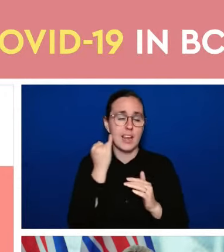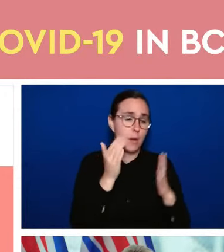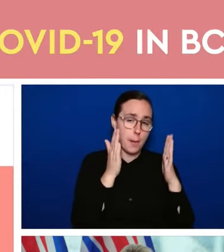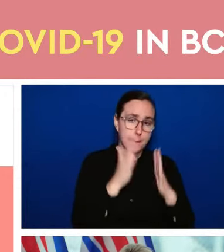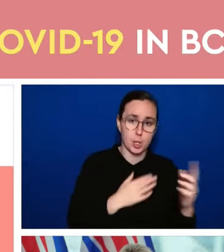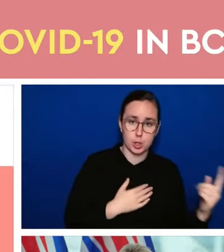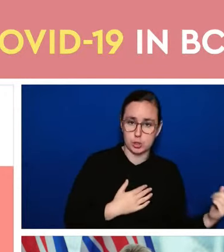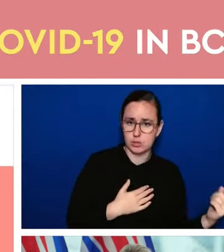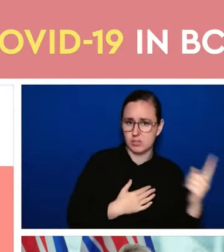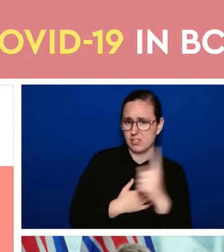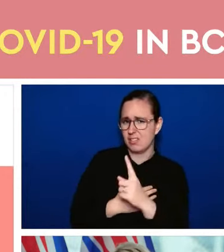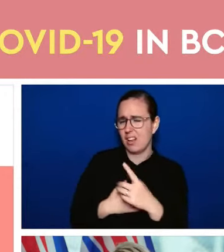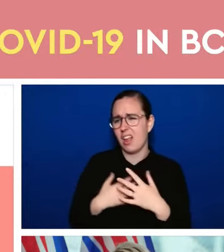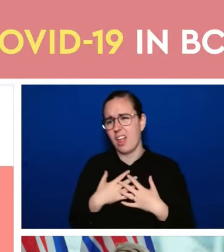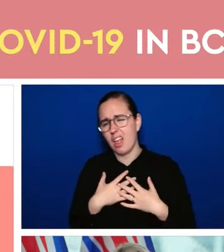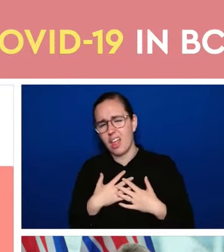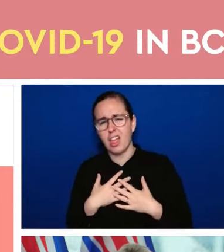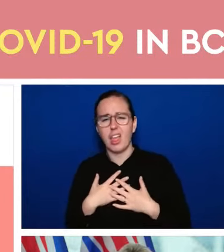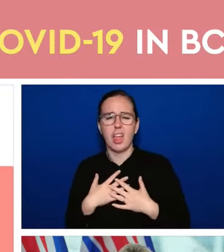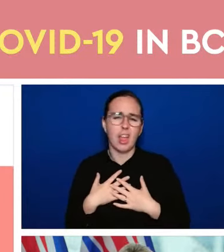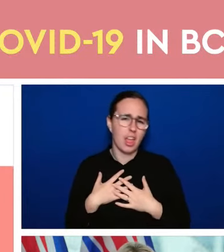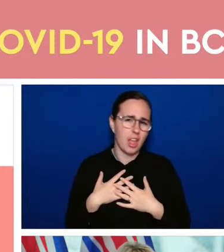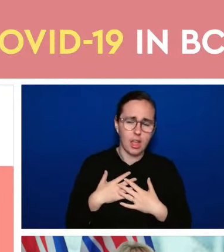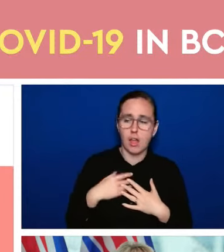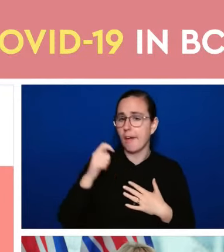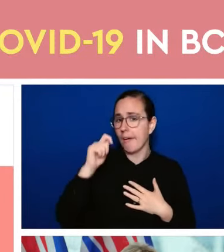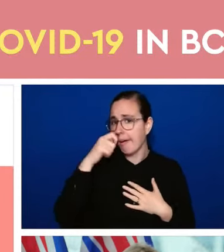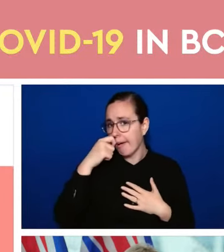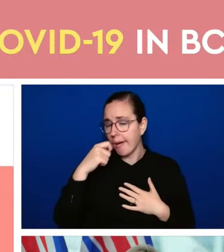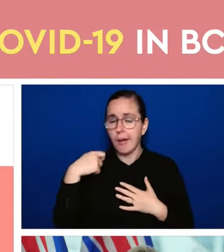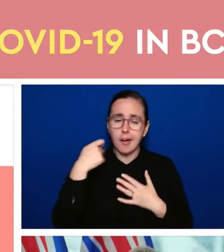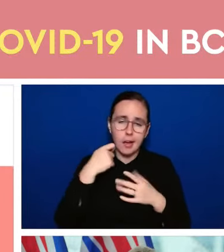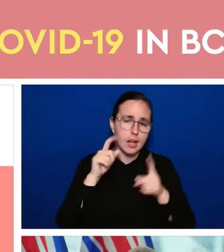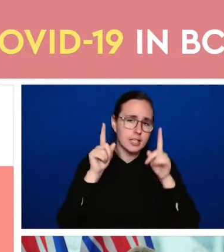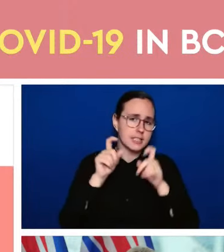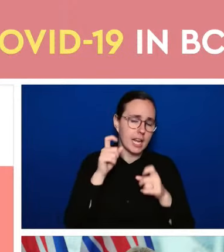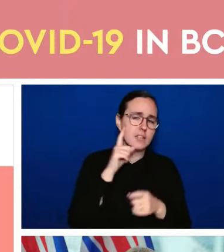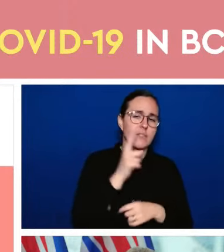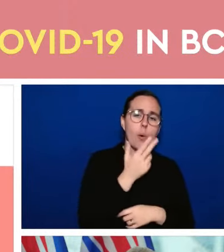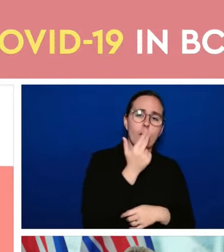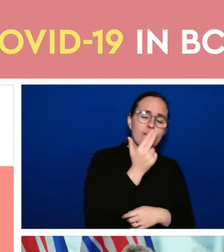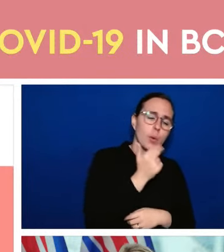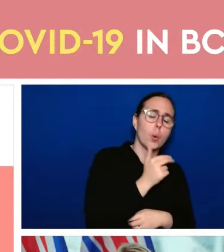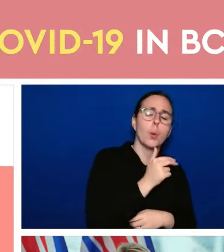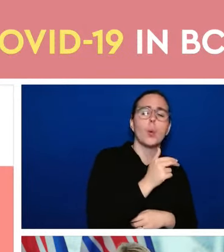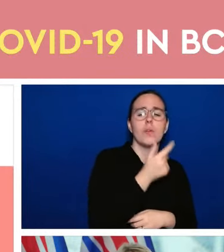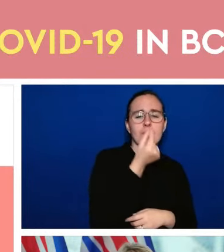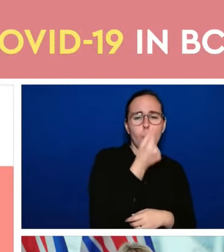for influences in the for our speed for parent influences. And now for service call for you to